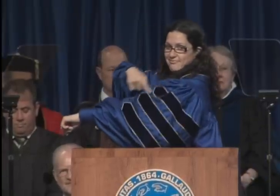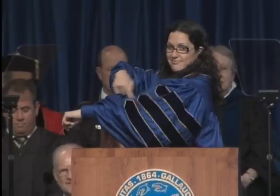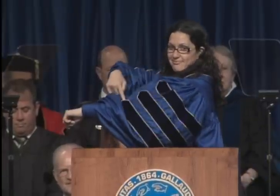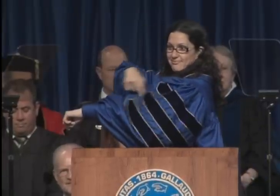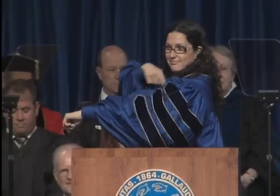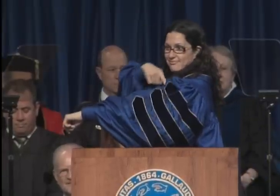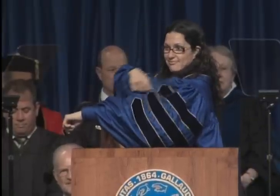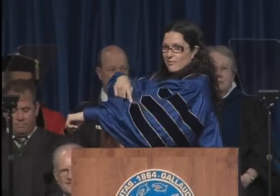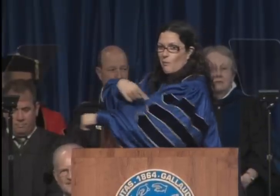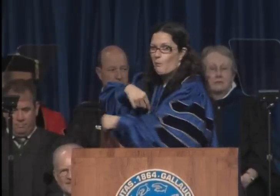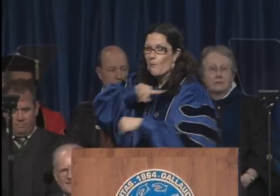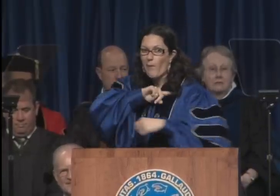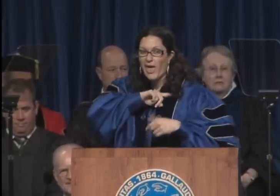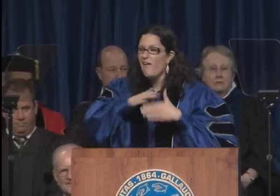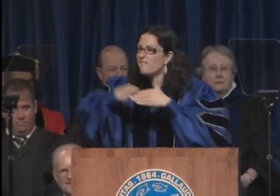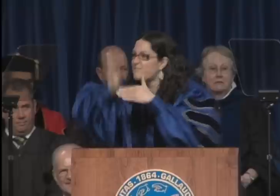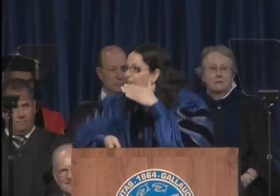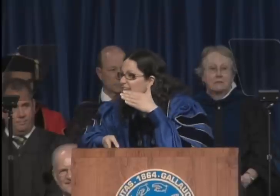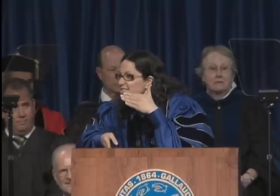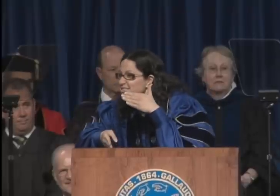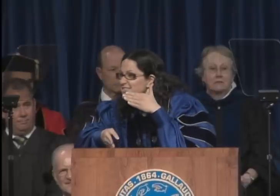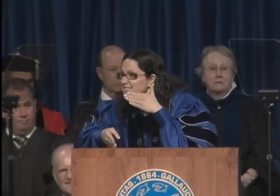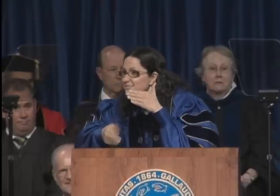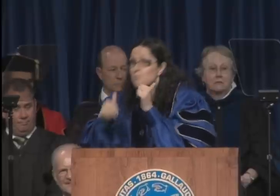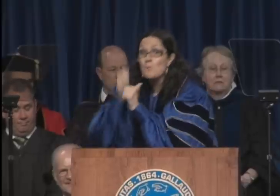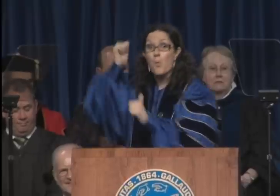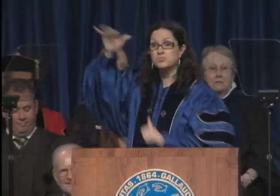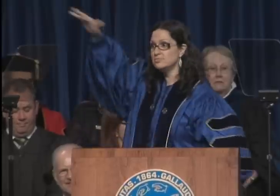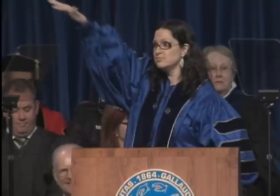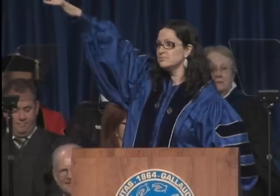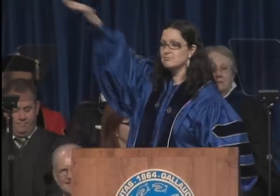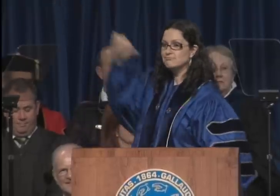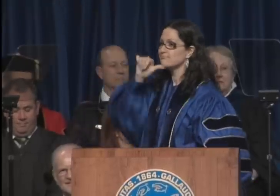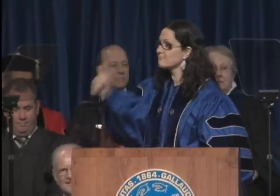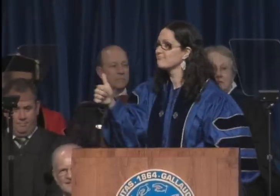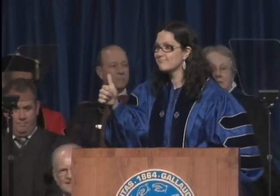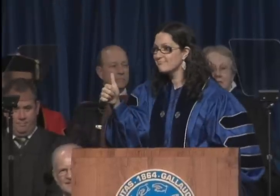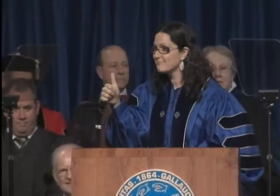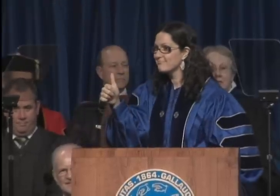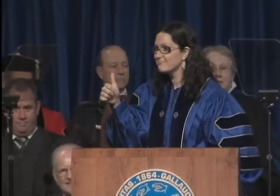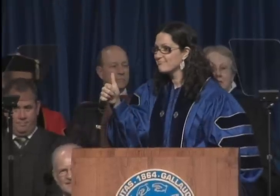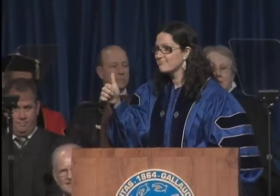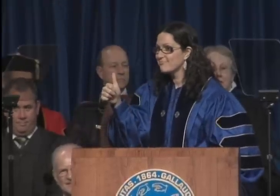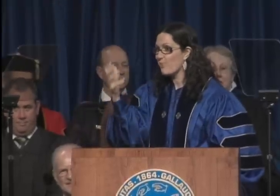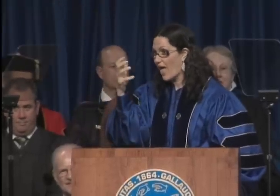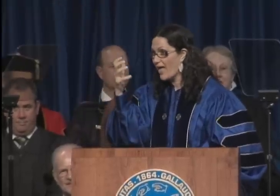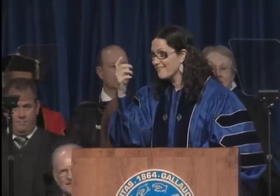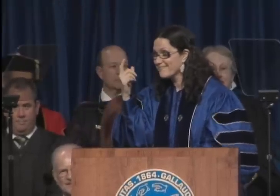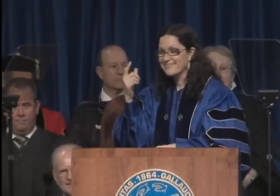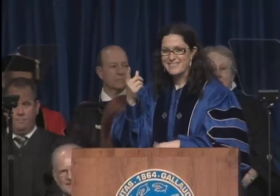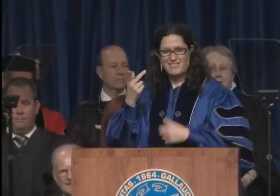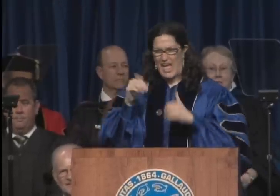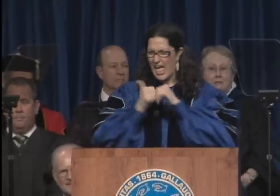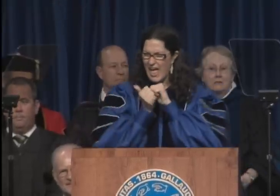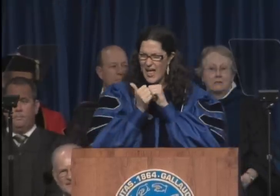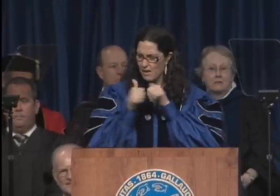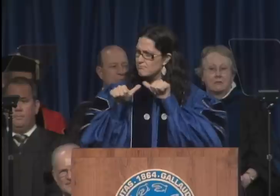We have our tams with gold tassels and the three velvet bars on our sleeves to show that we were able to accomplish something